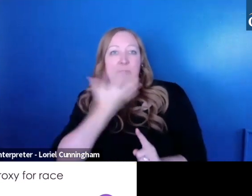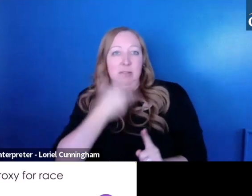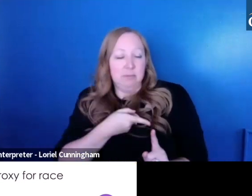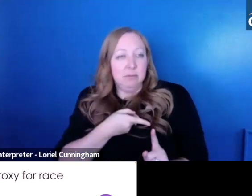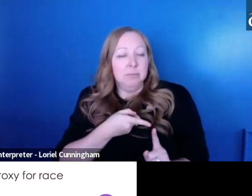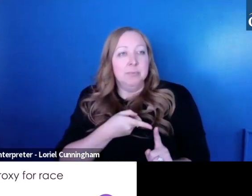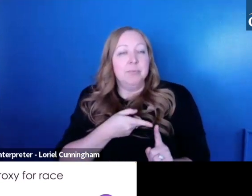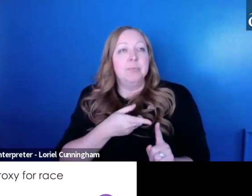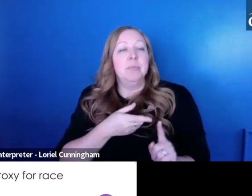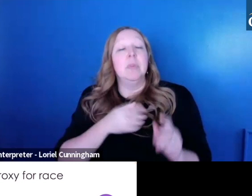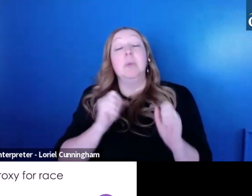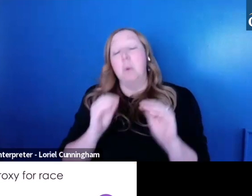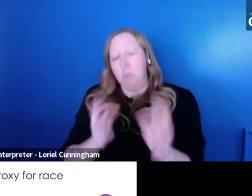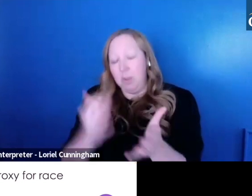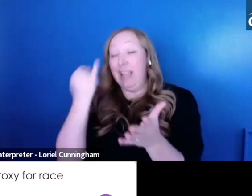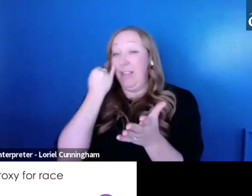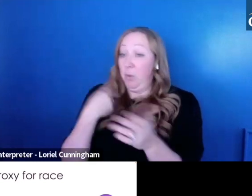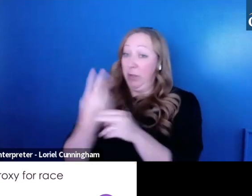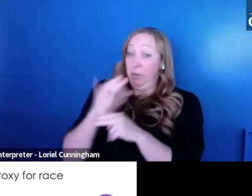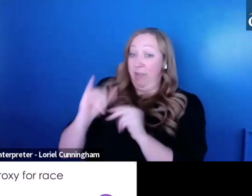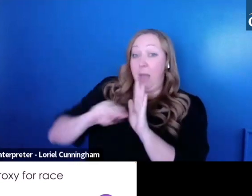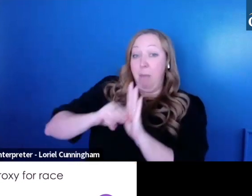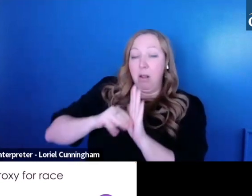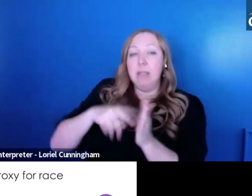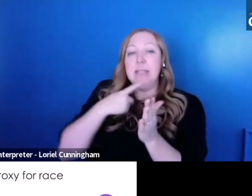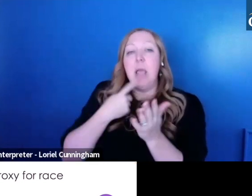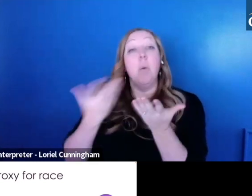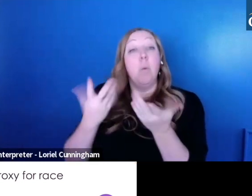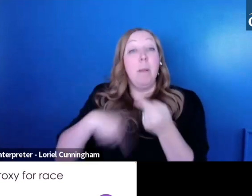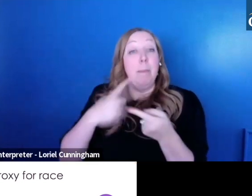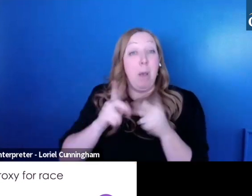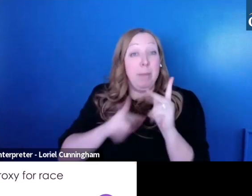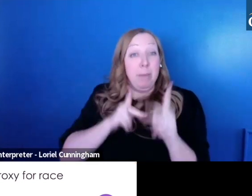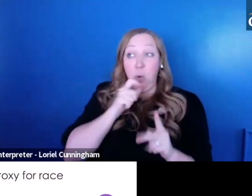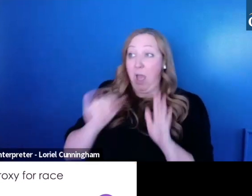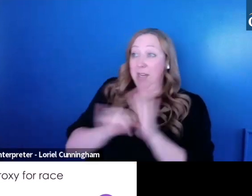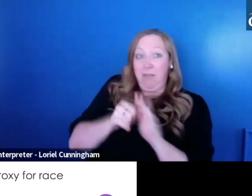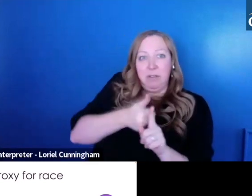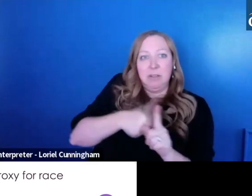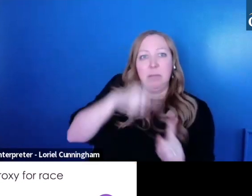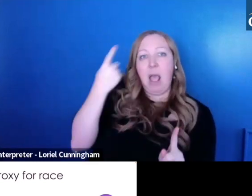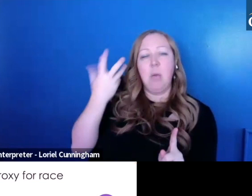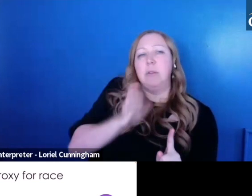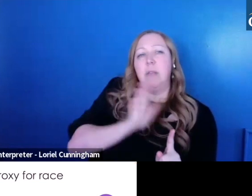what about the folks who identify as Black? What are their results? If you take those folks, folks who